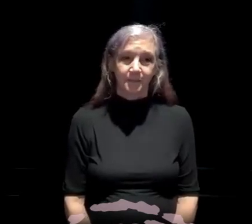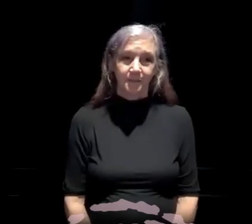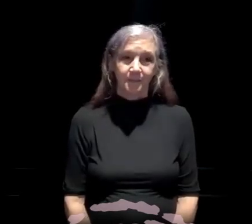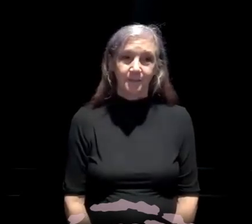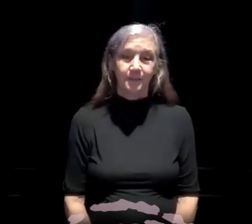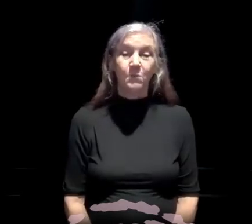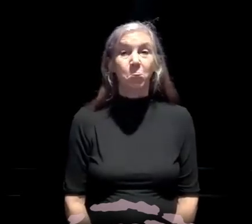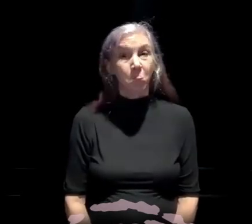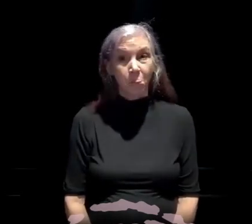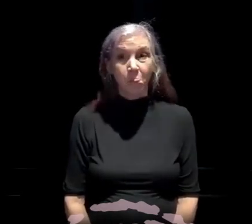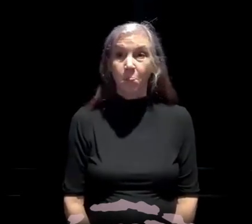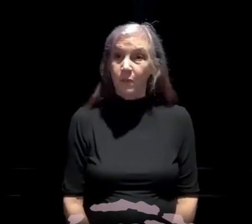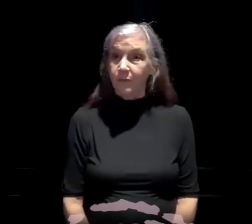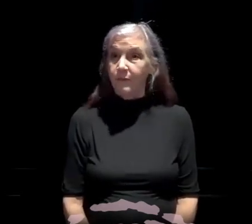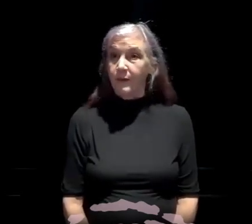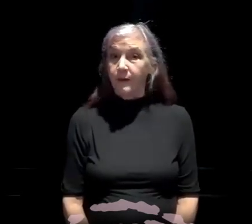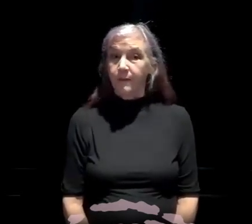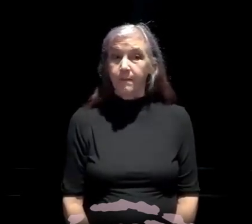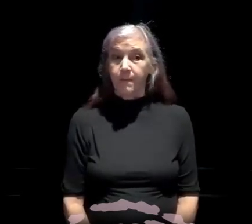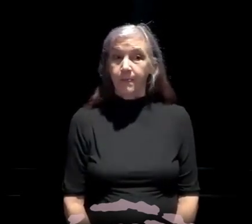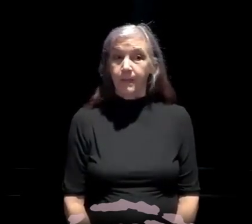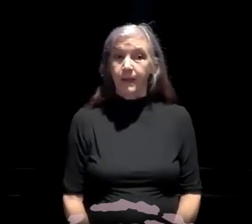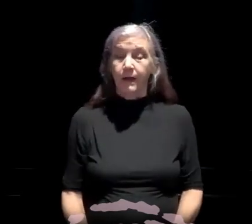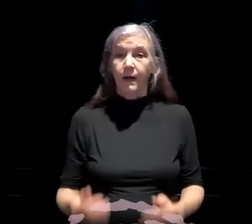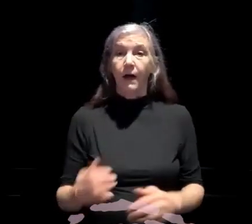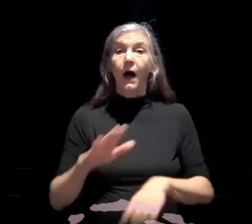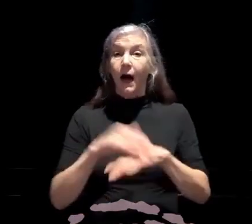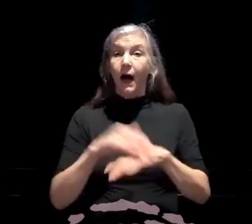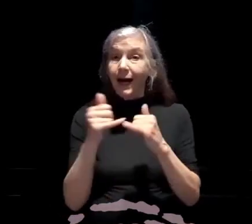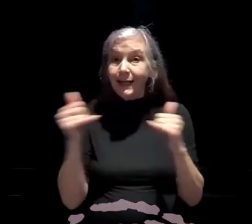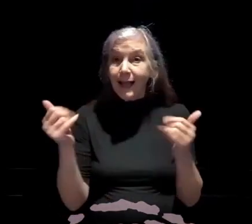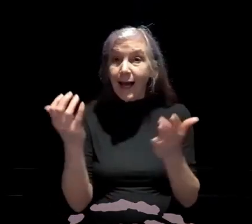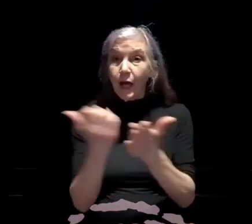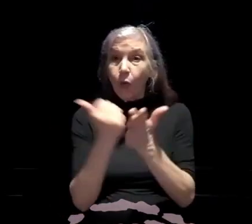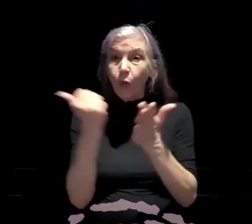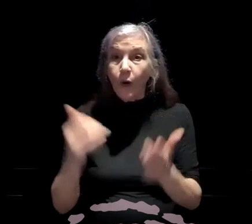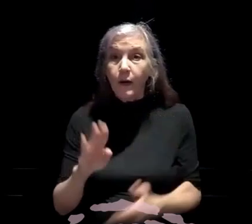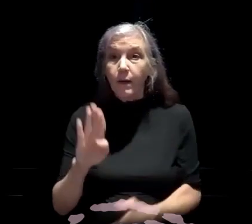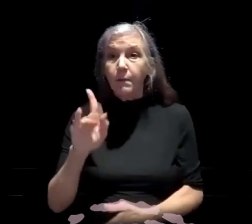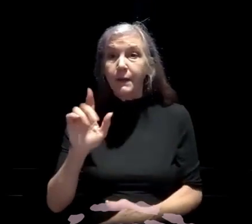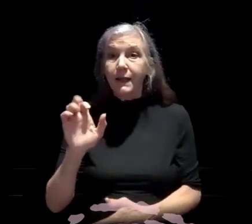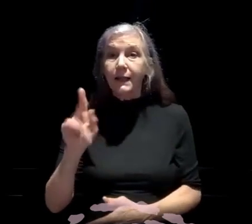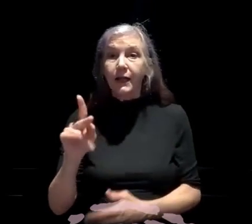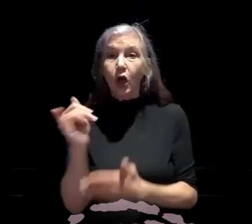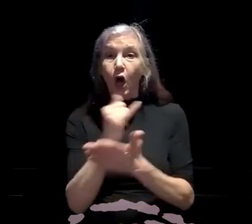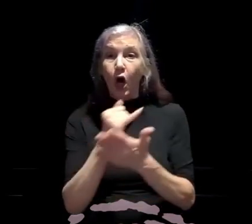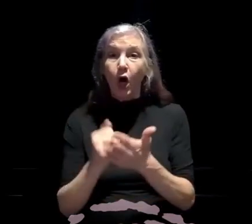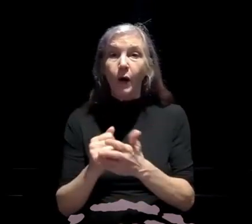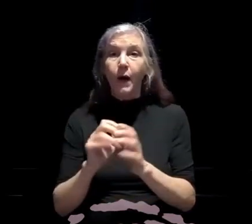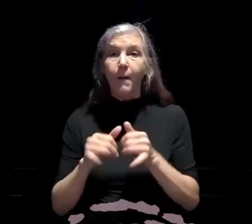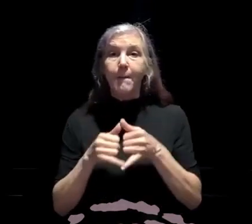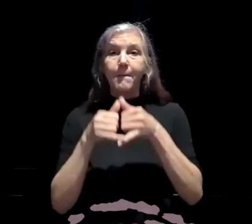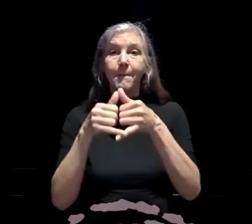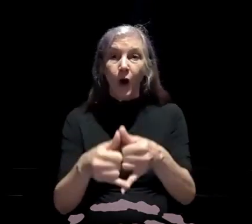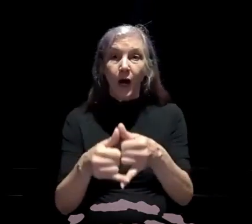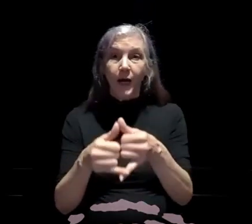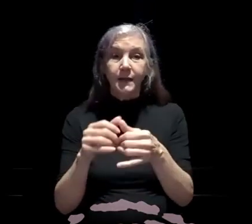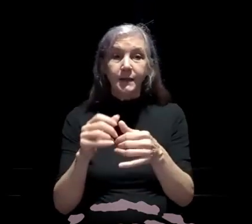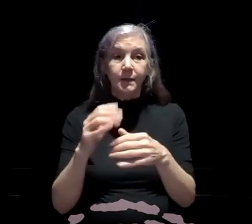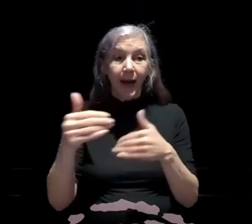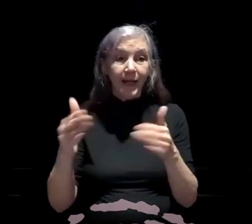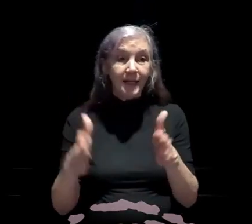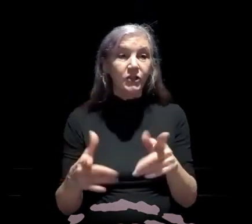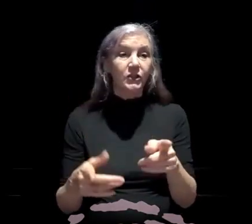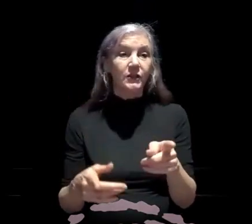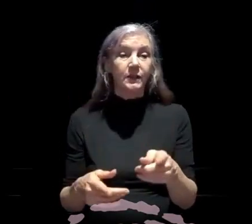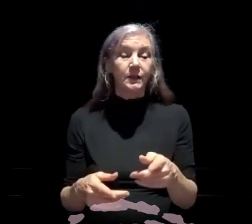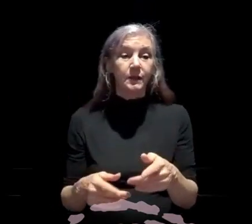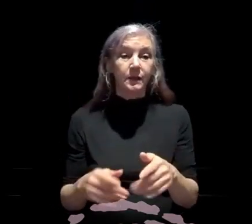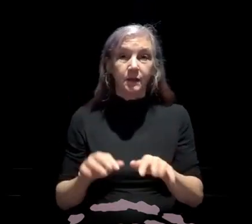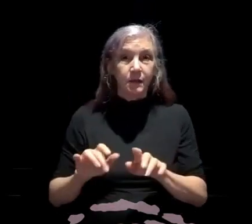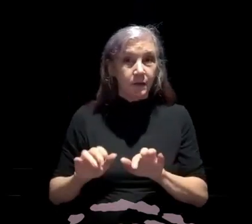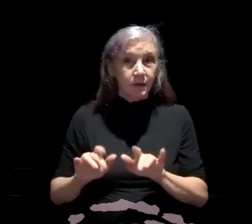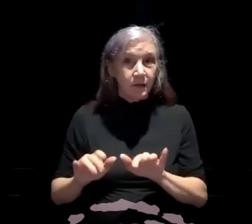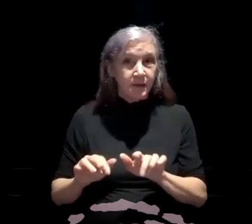All right. And our last one, the online winner. Of Blick Art Prize package. That is?